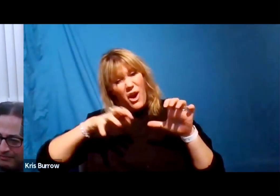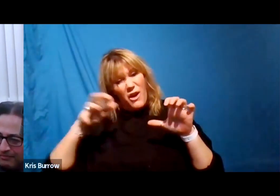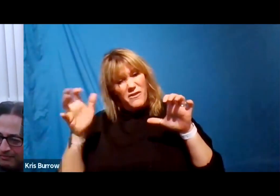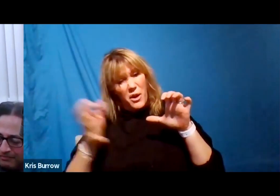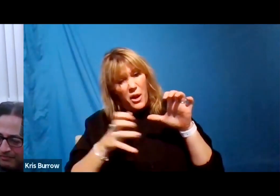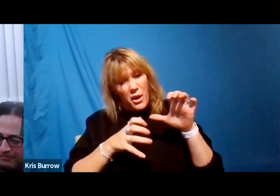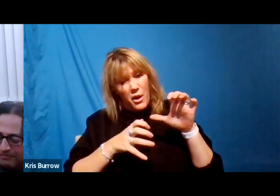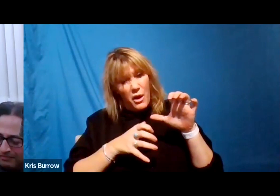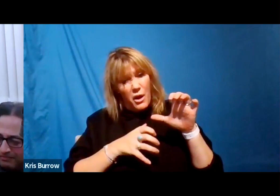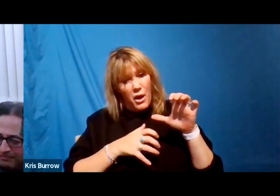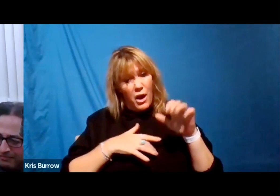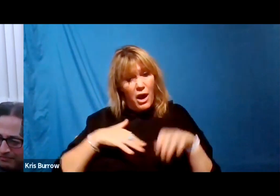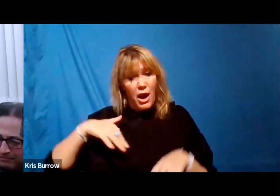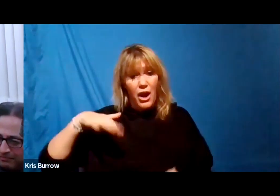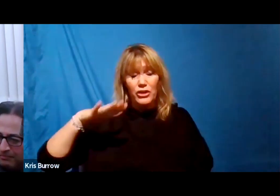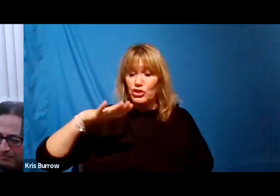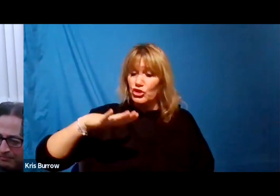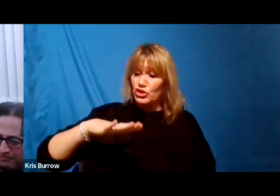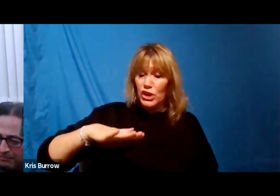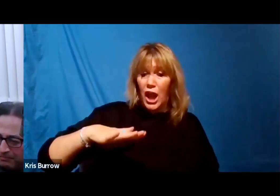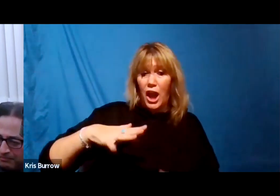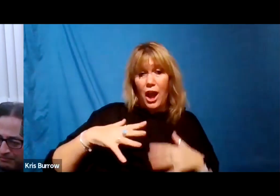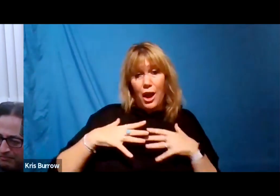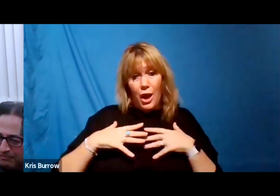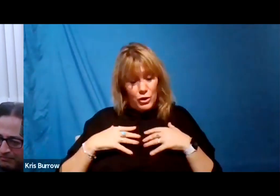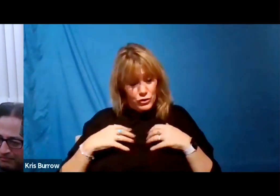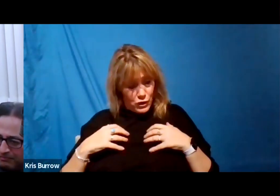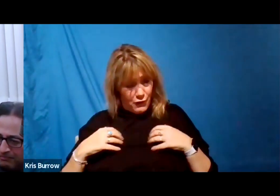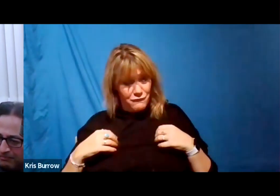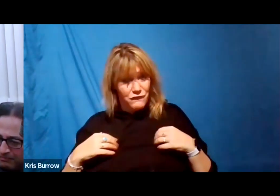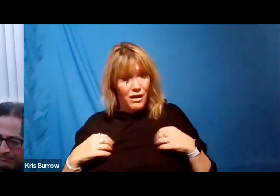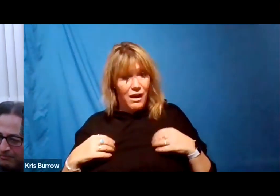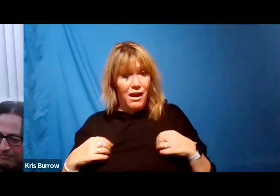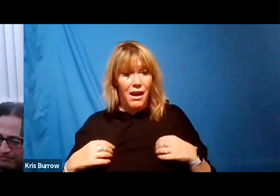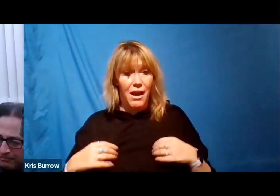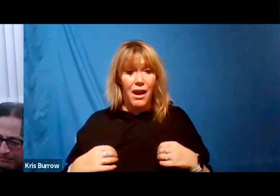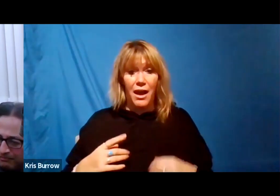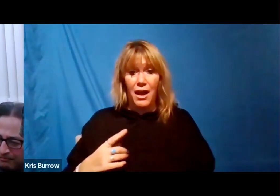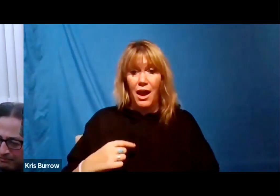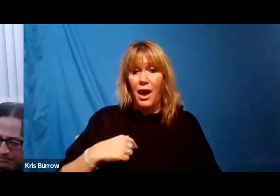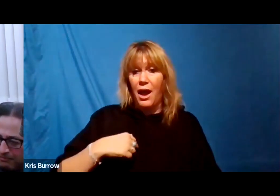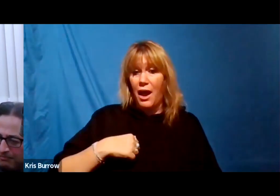friend here, Zarir, who will wave, he's